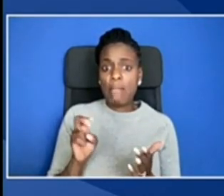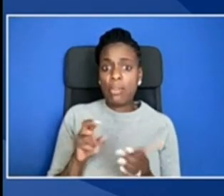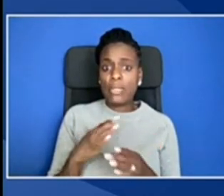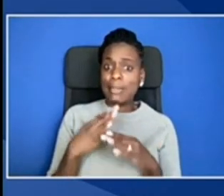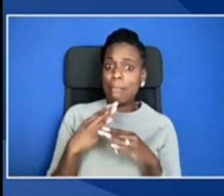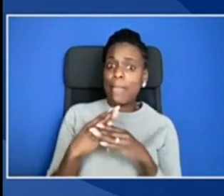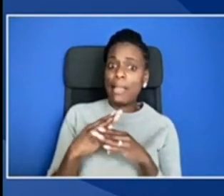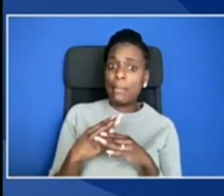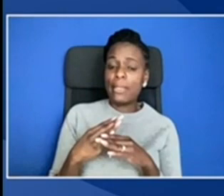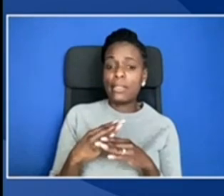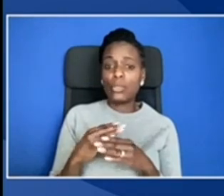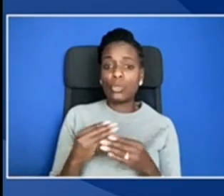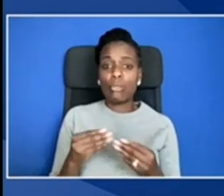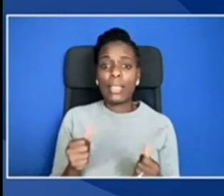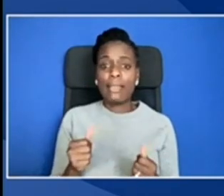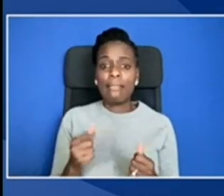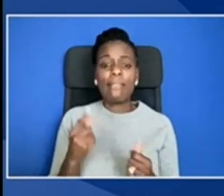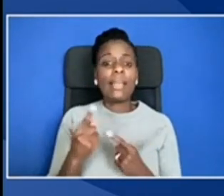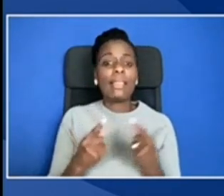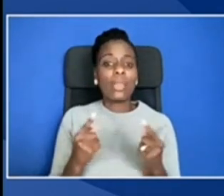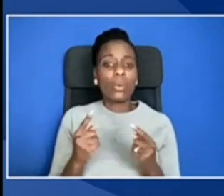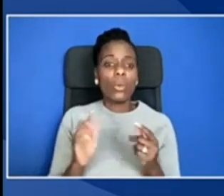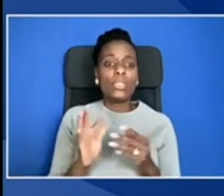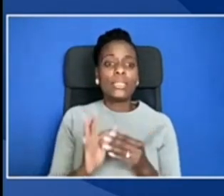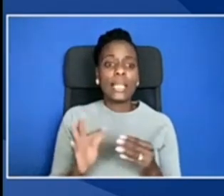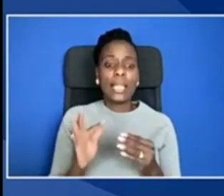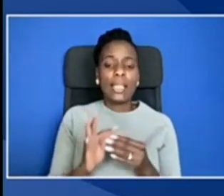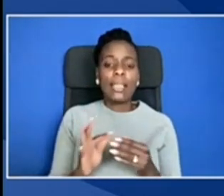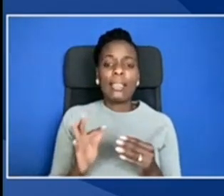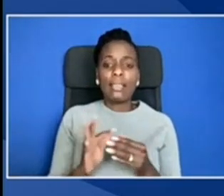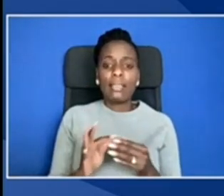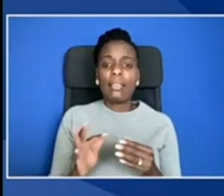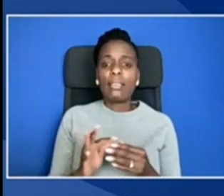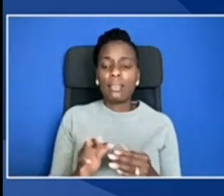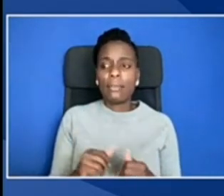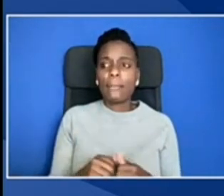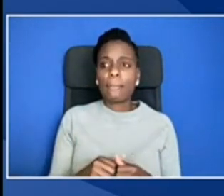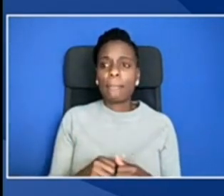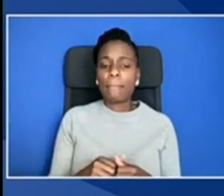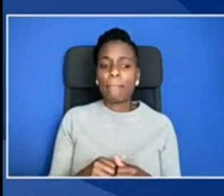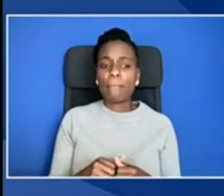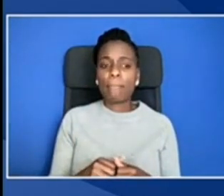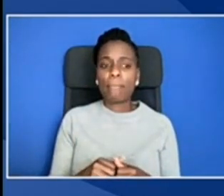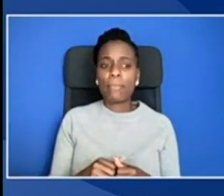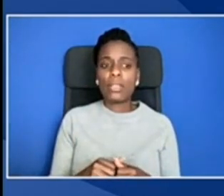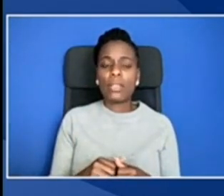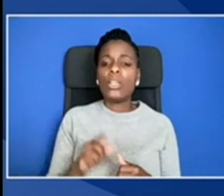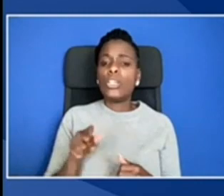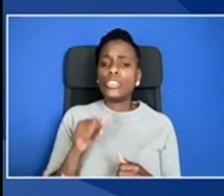And I think what we're all saying and have said- I shouldn't say we're all, but those of us who have mentioned this, is it should not function as an impediment to